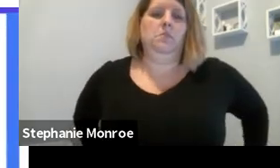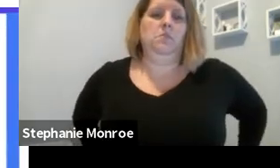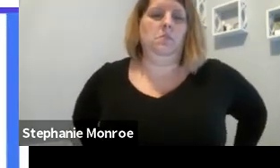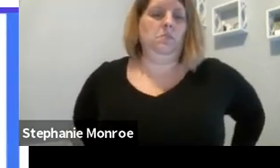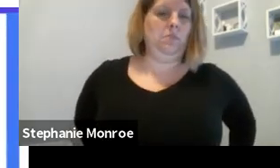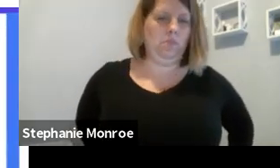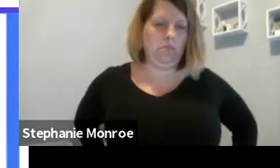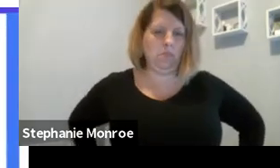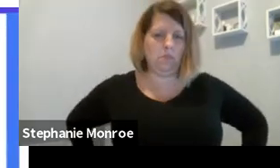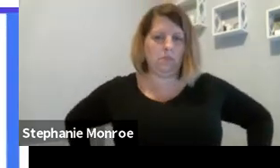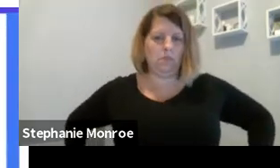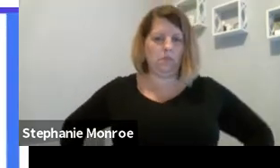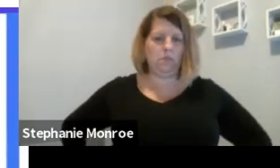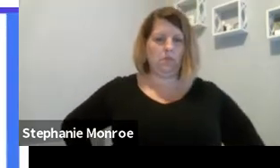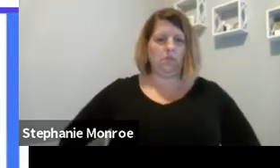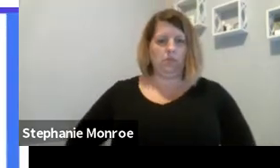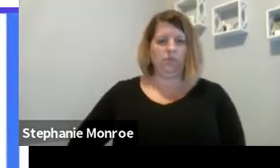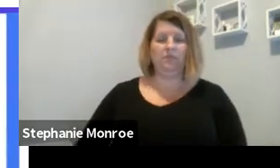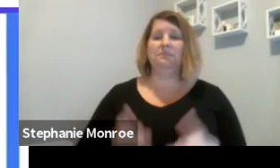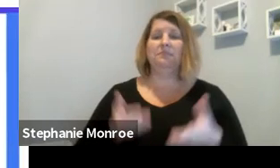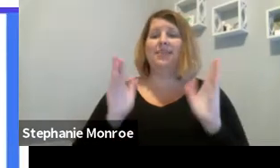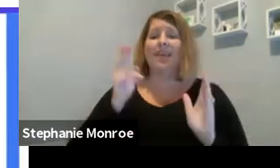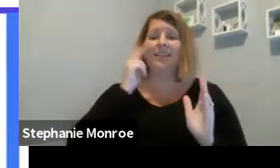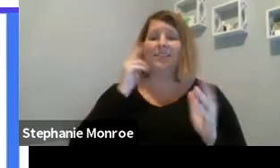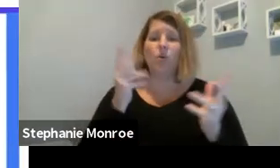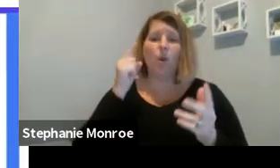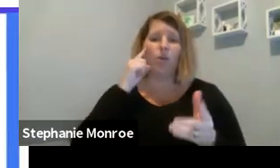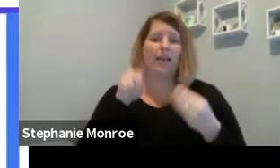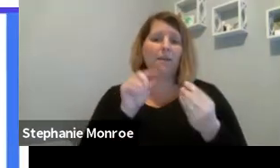Now let's see what you think about this scenario.